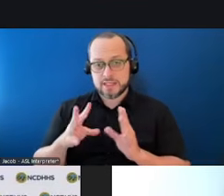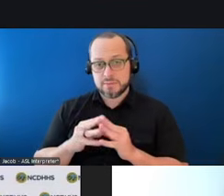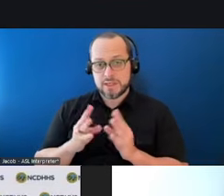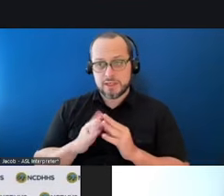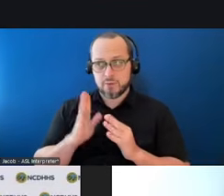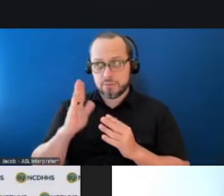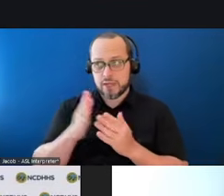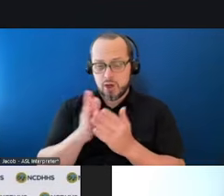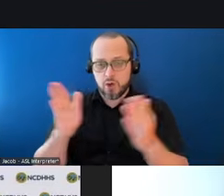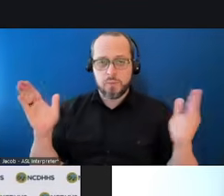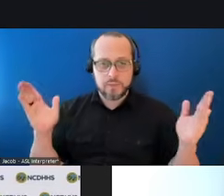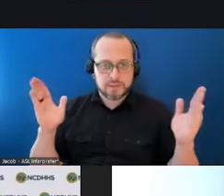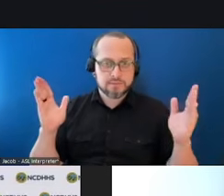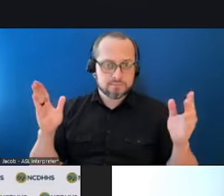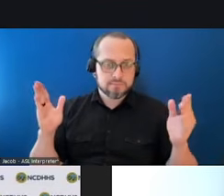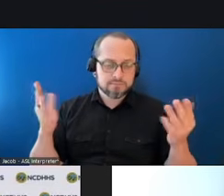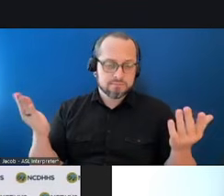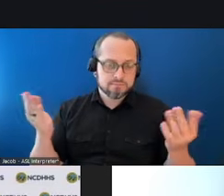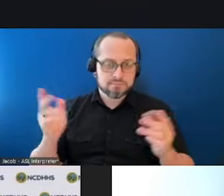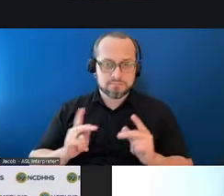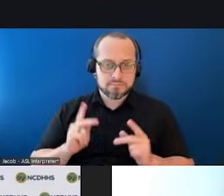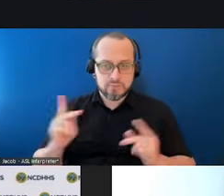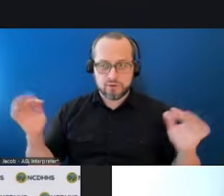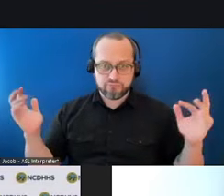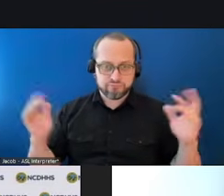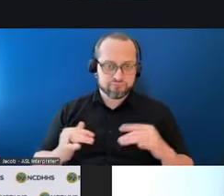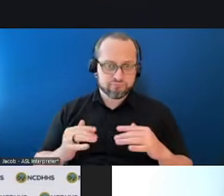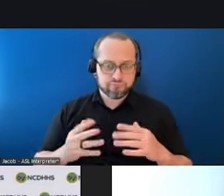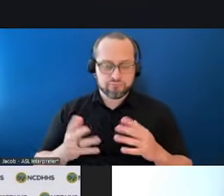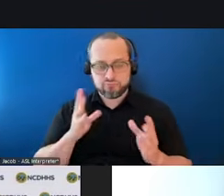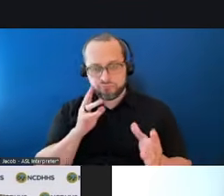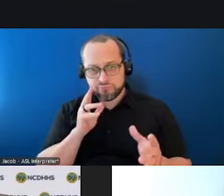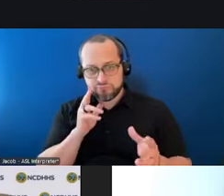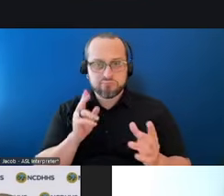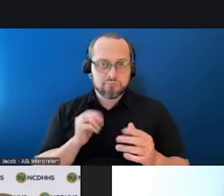the public as well and so we'll make sure that we are communicating on our website and through